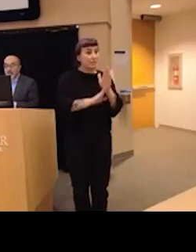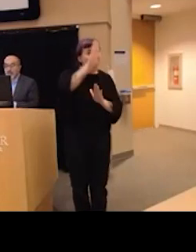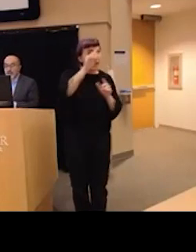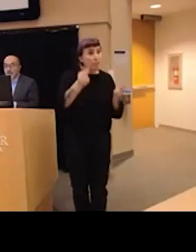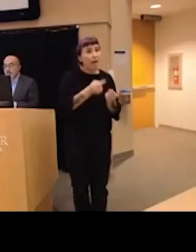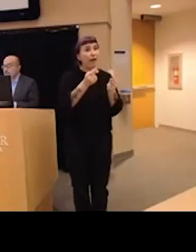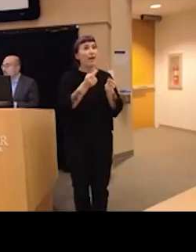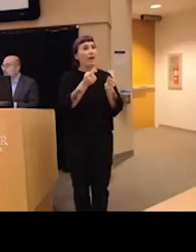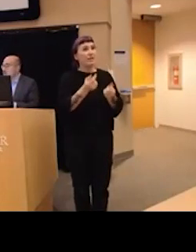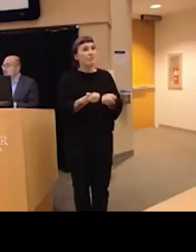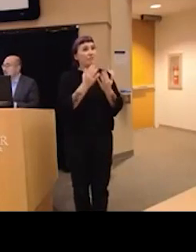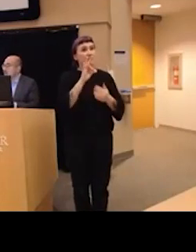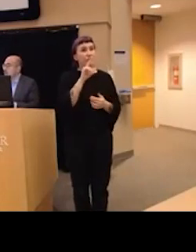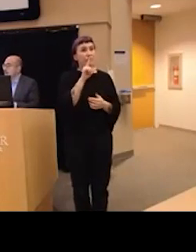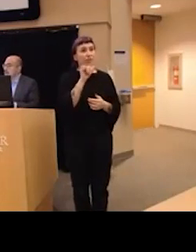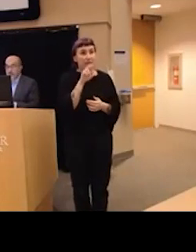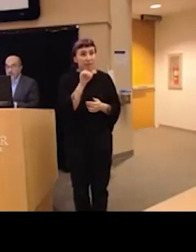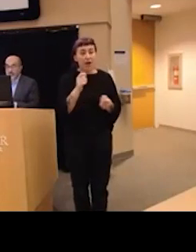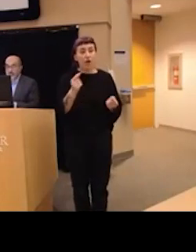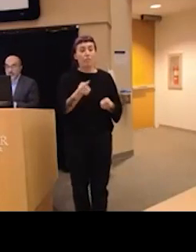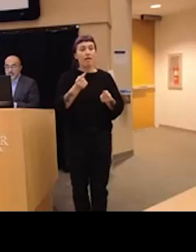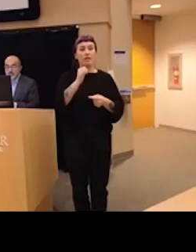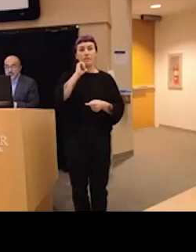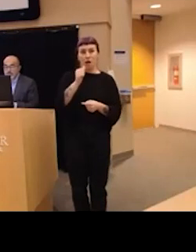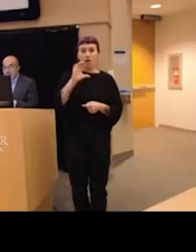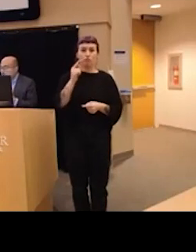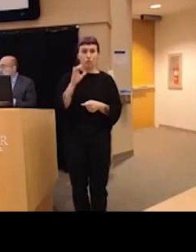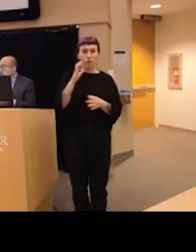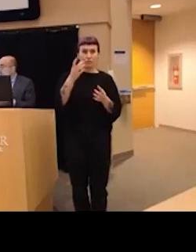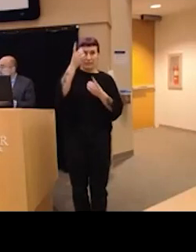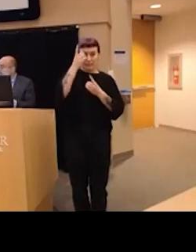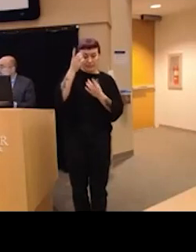I'm right now rather than addressing pain as a chronic disease the the amount of relief provided